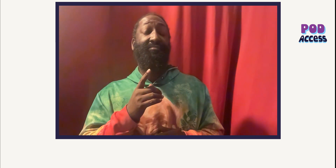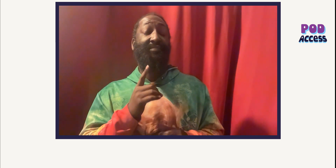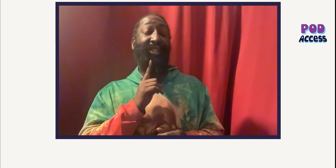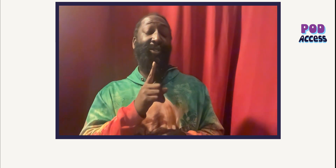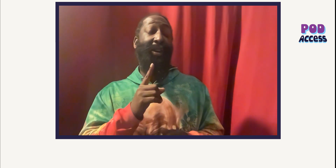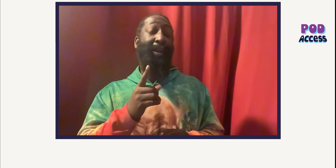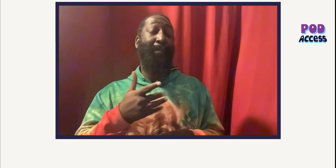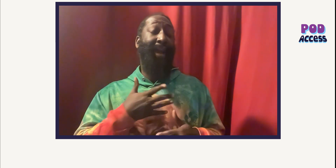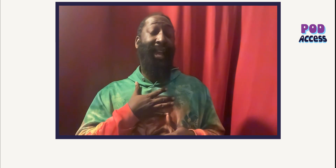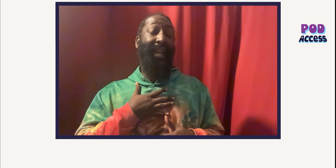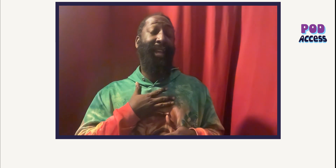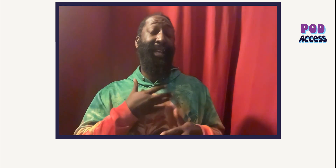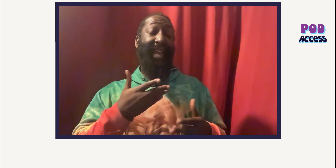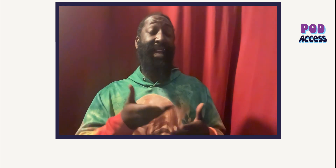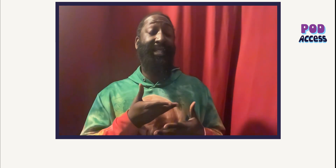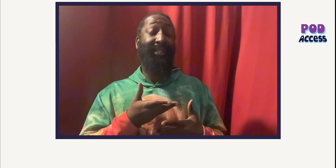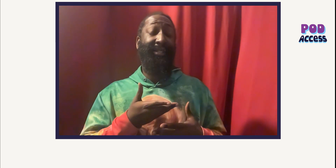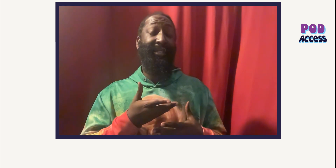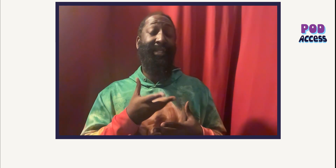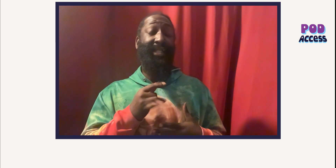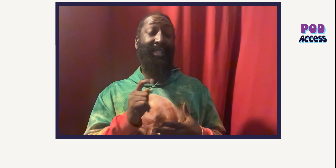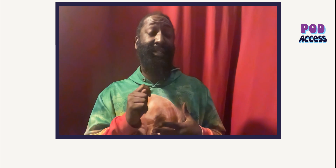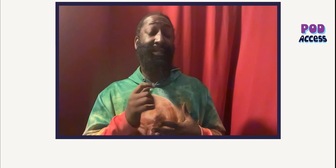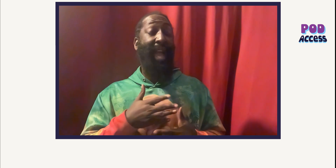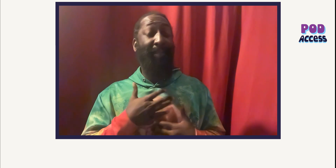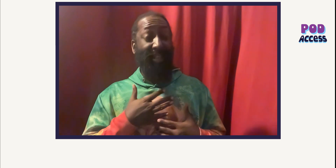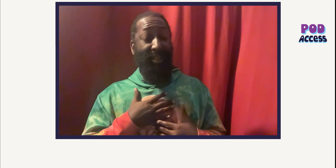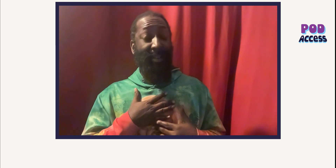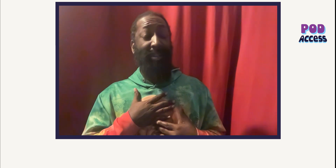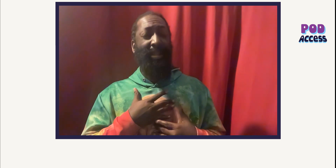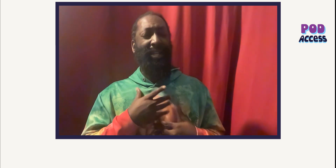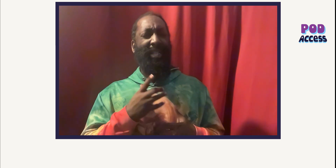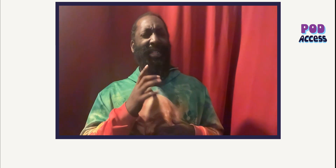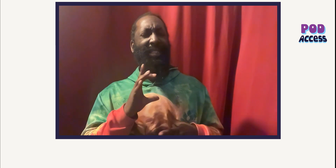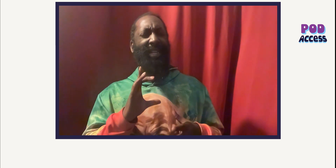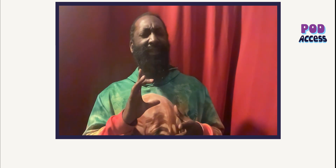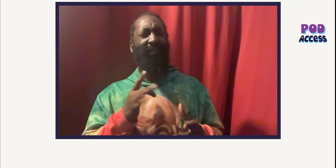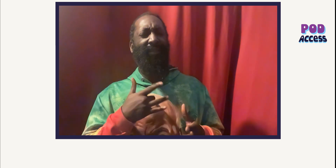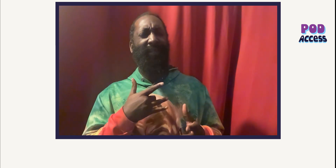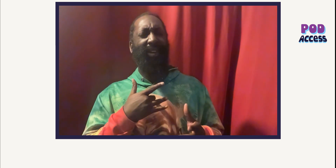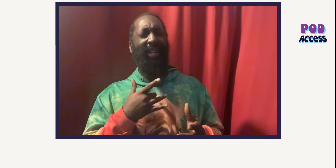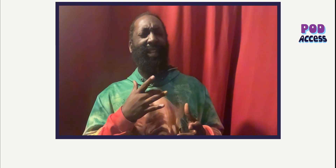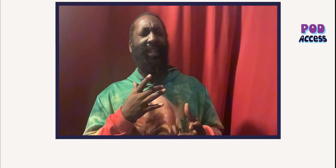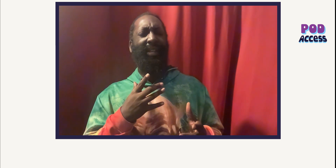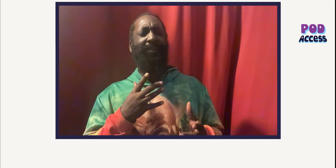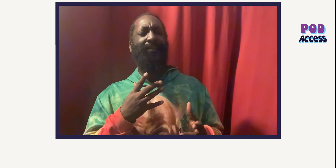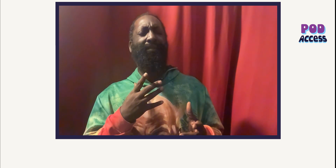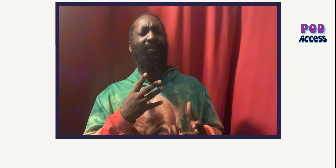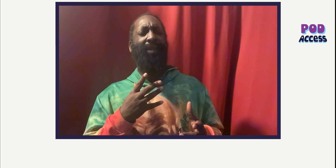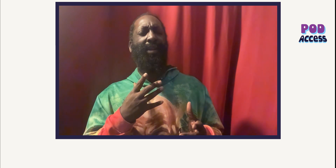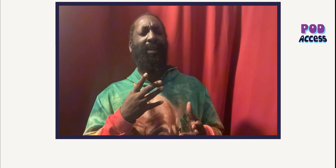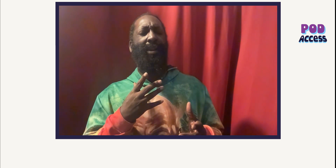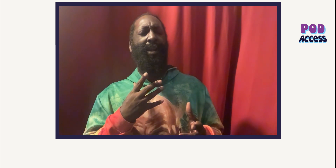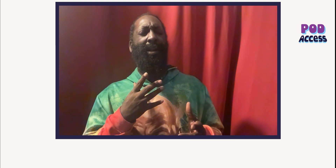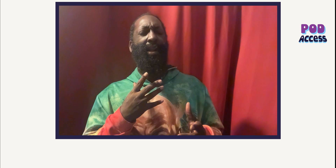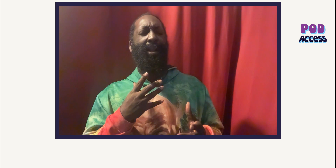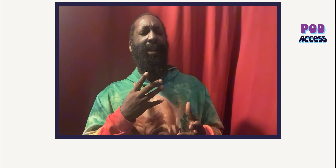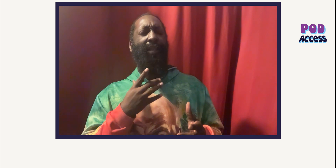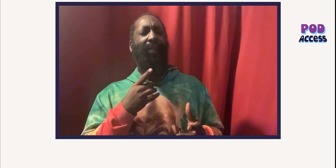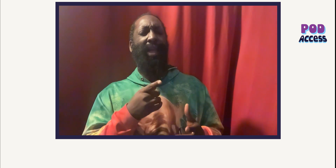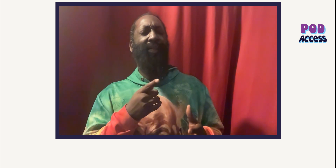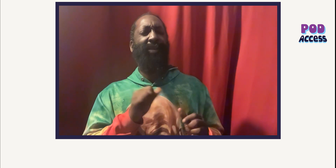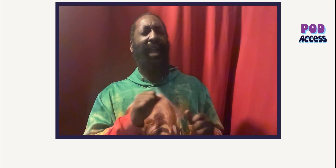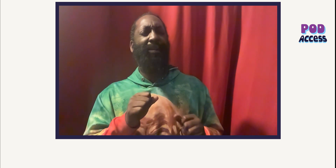making sure my guest is happy, is feeling that they were able